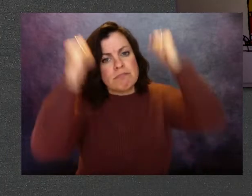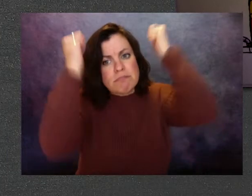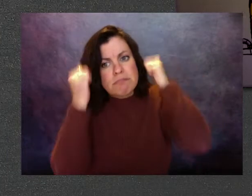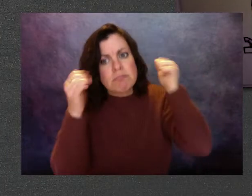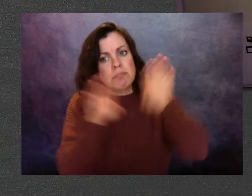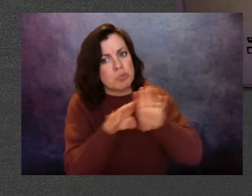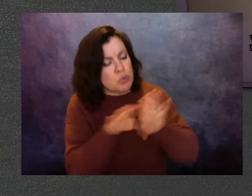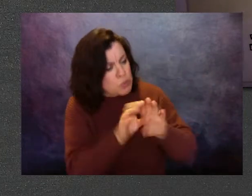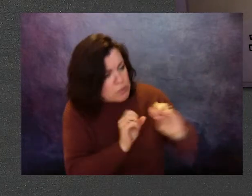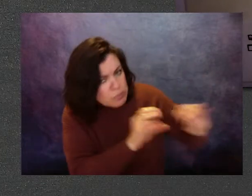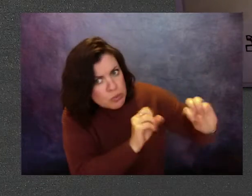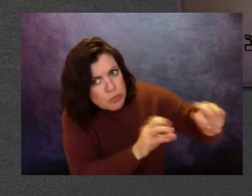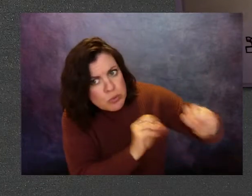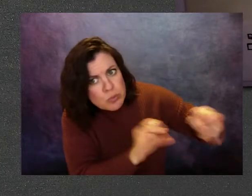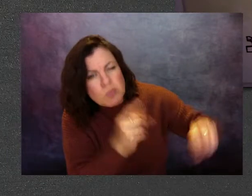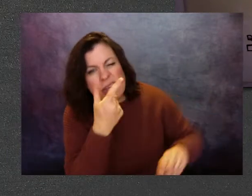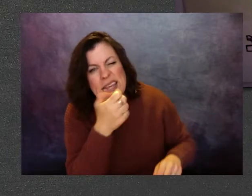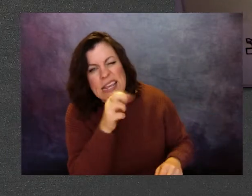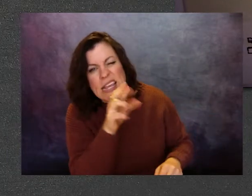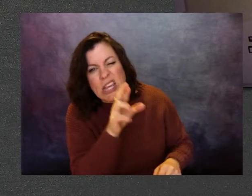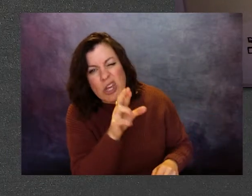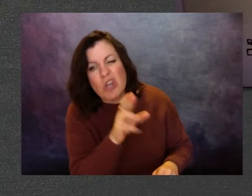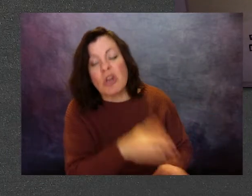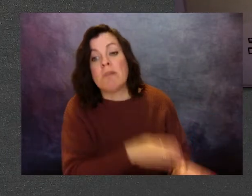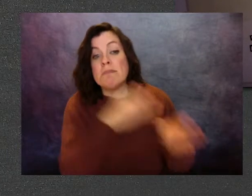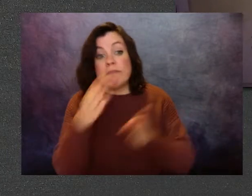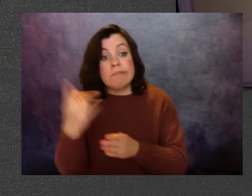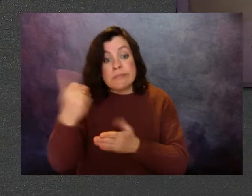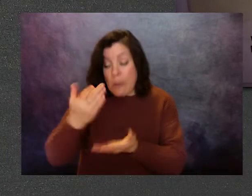Somebody is sweeping the floor. Wow.